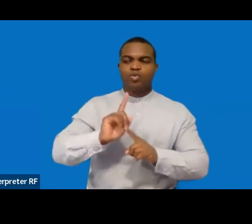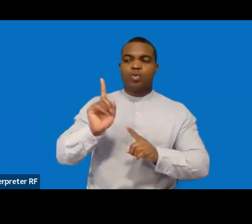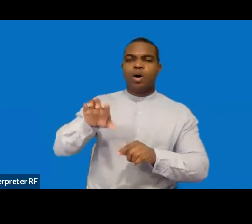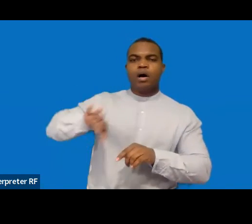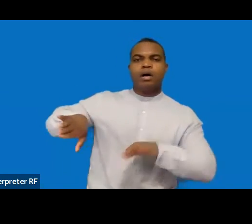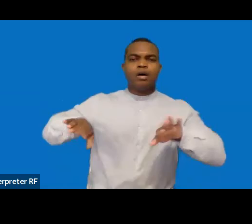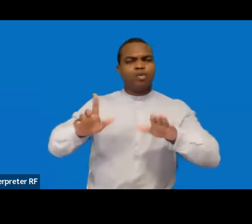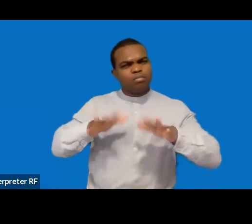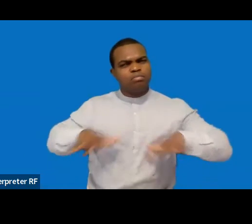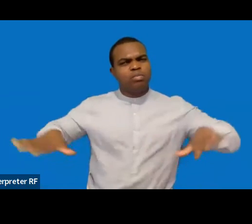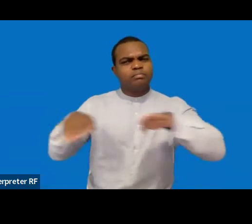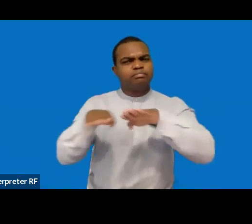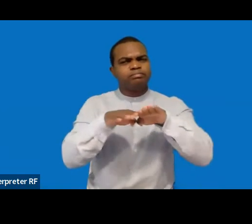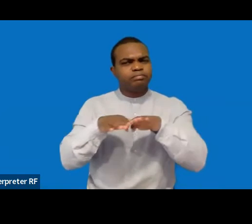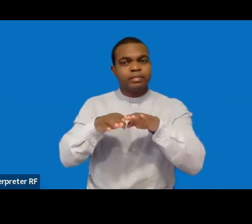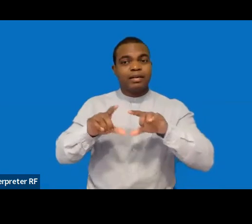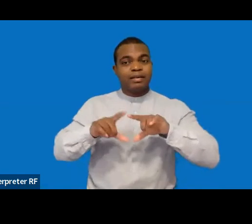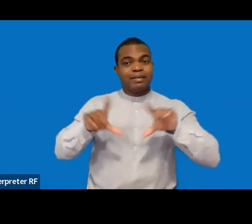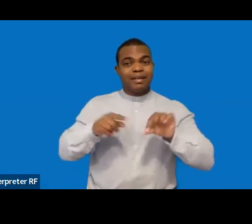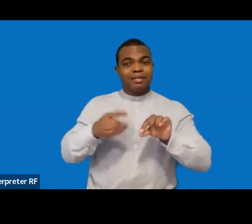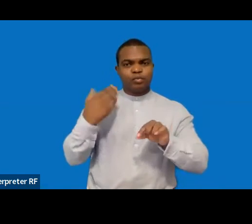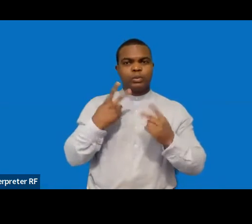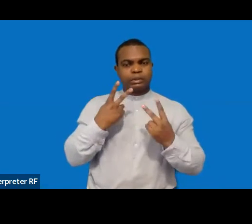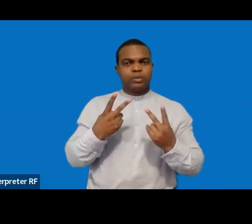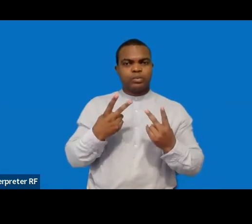The card will be available to EU citizens,